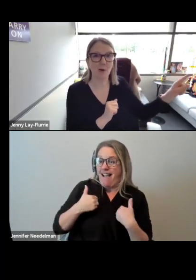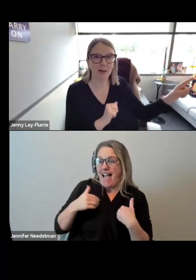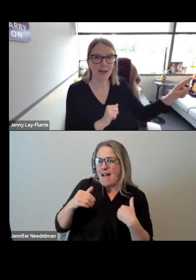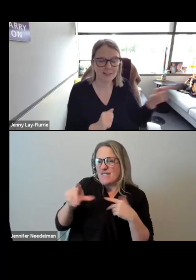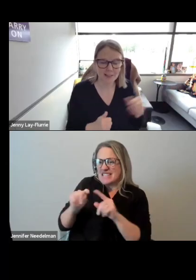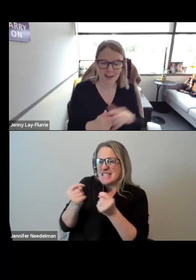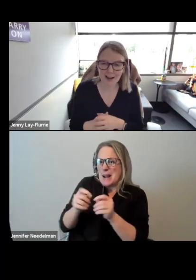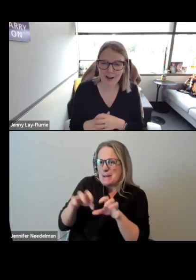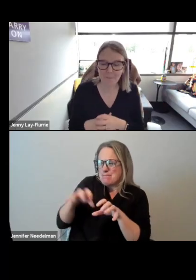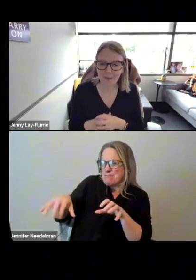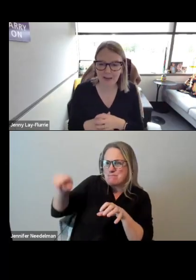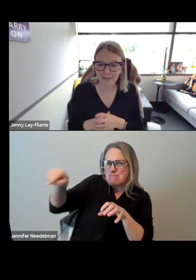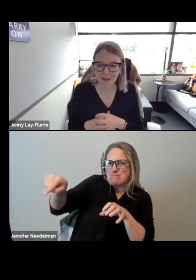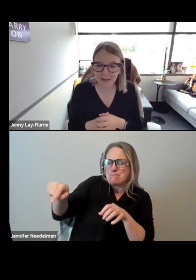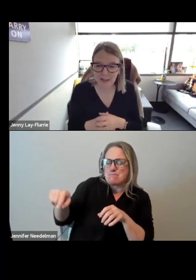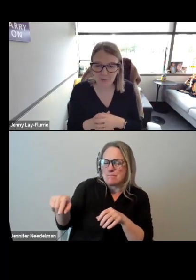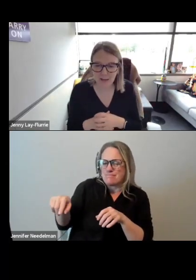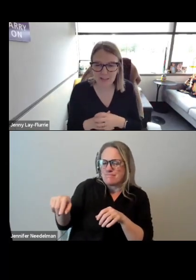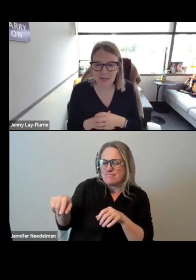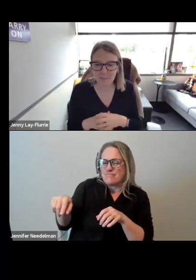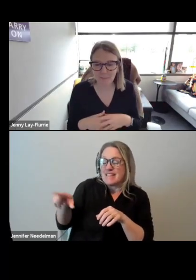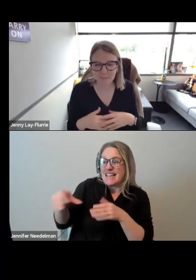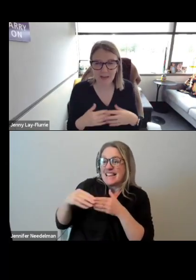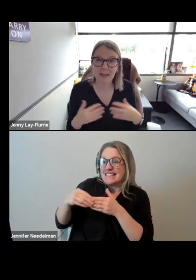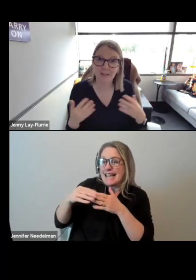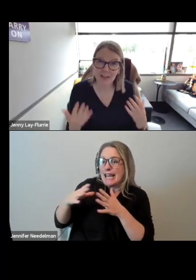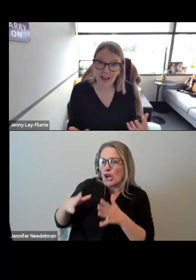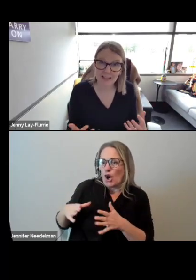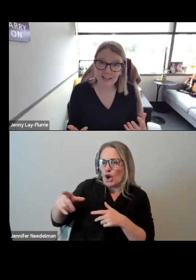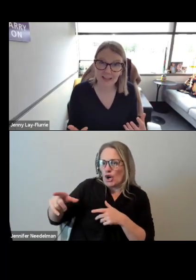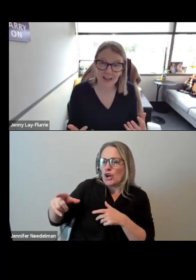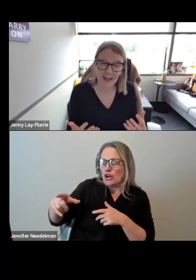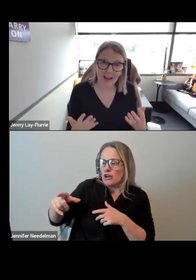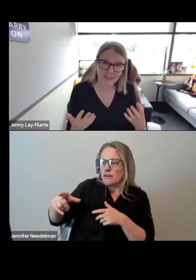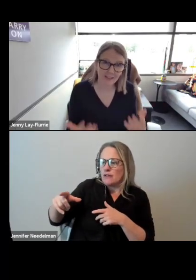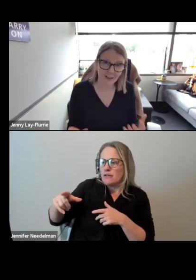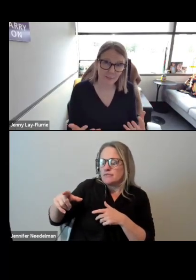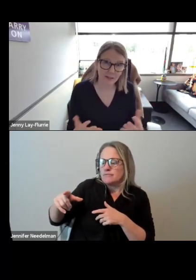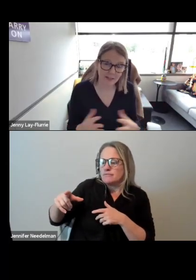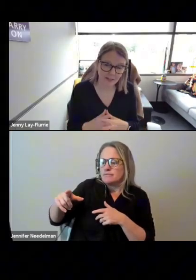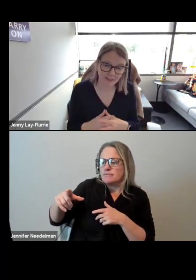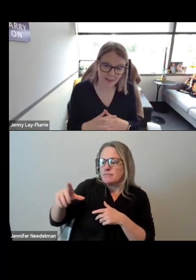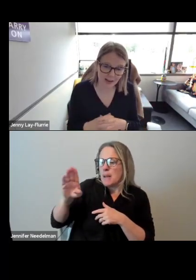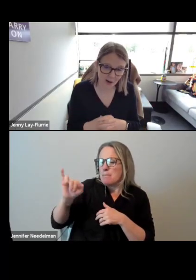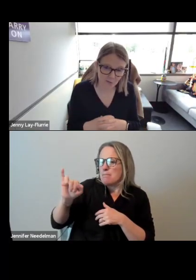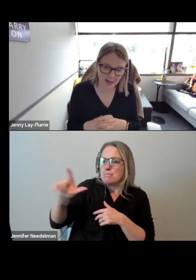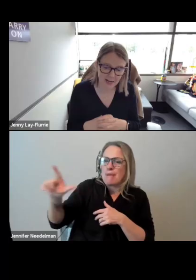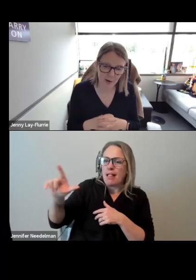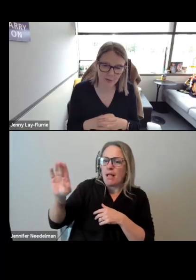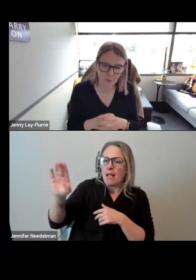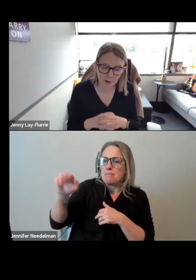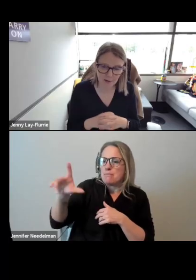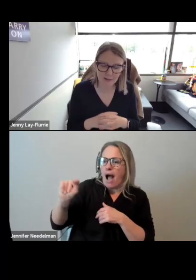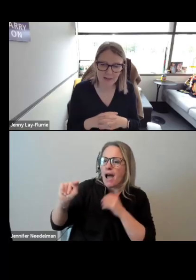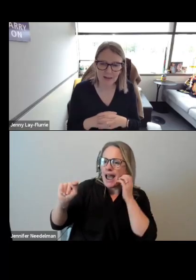Neil Barnett is the leader of that team. He is the acting accessibility CAO right now as well.